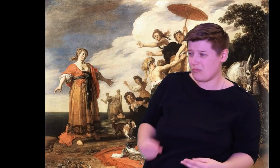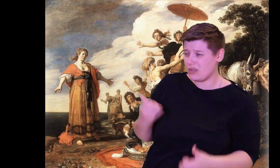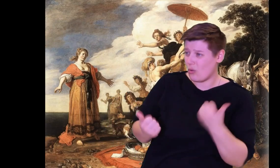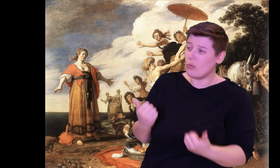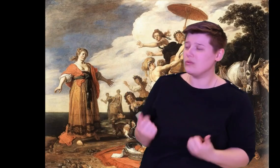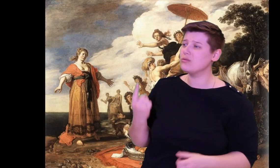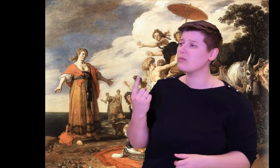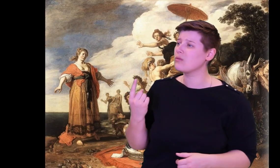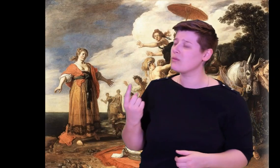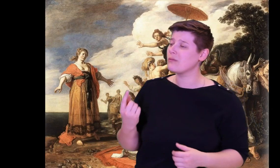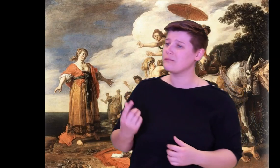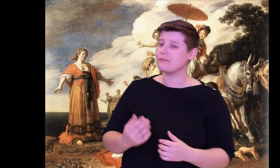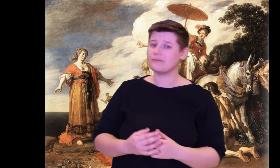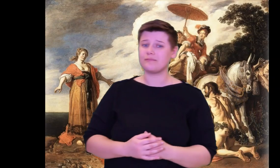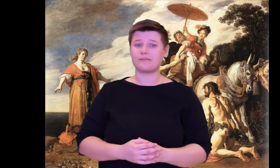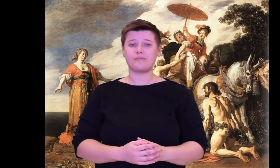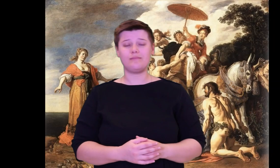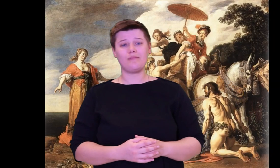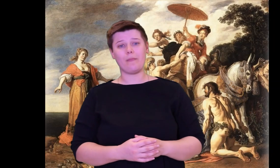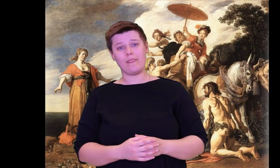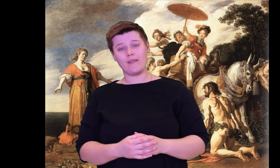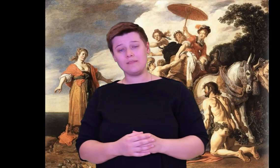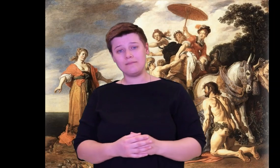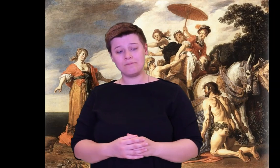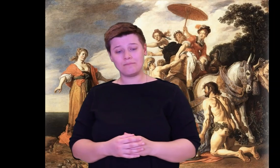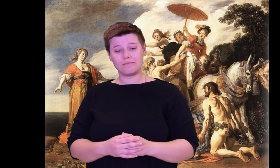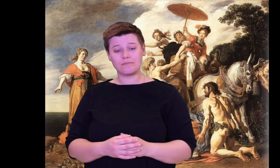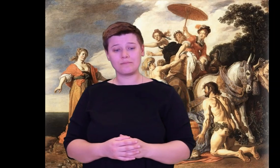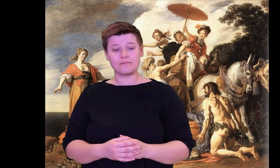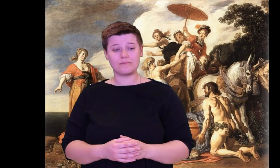their flourishing new sprout, the dancers’ leader.